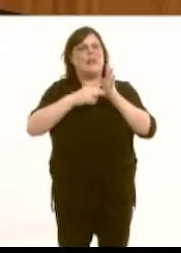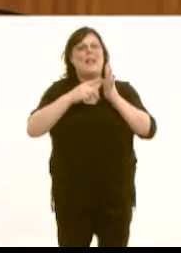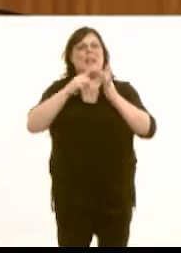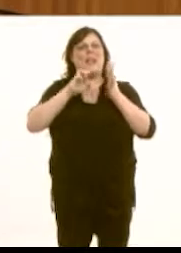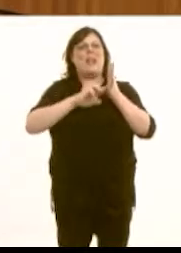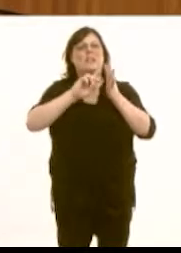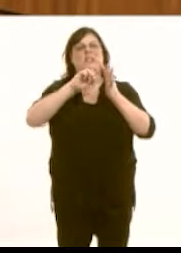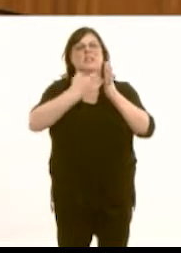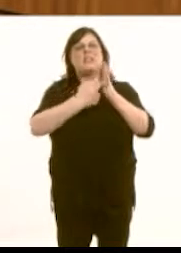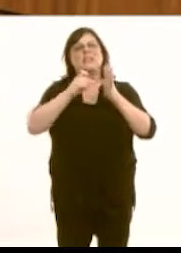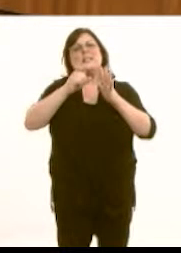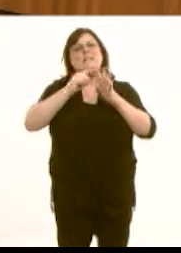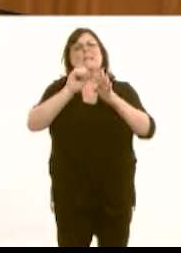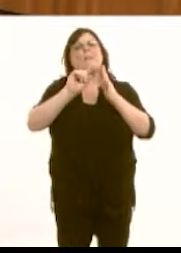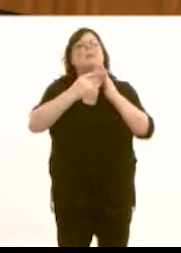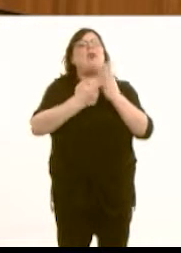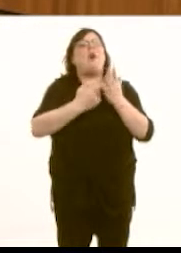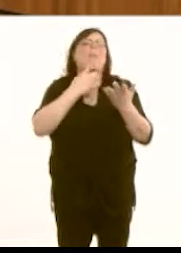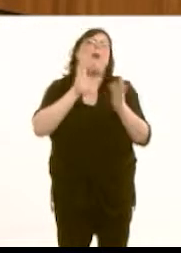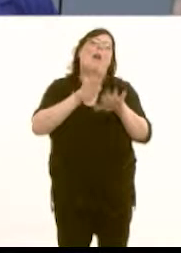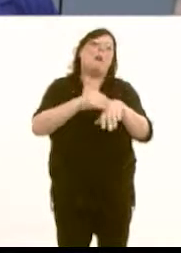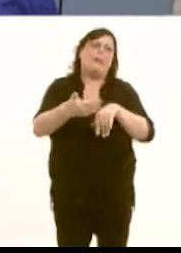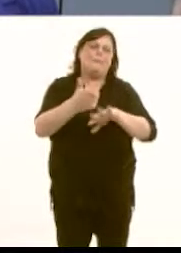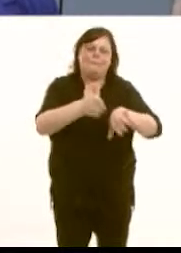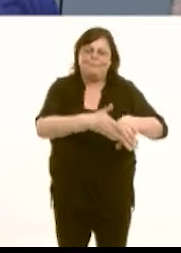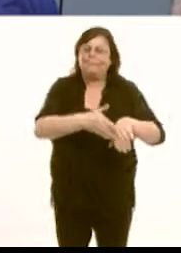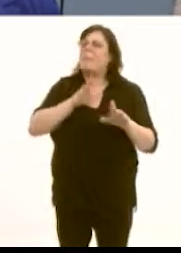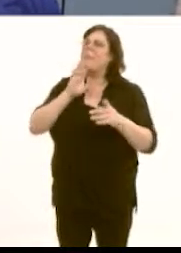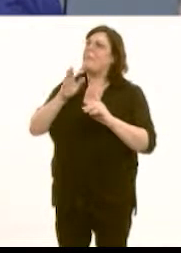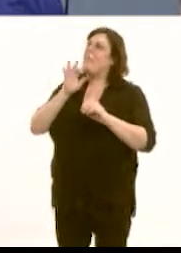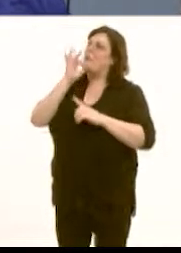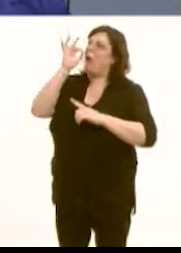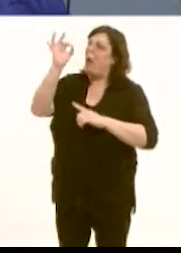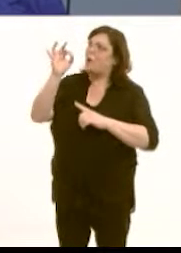First Minister, it is important also that your Government should establish a properly